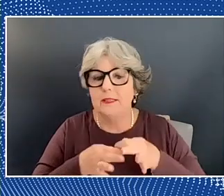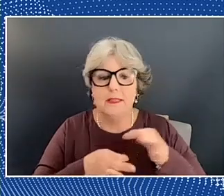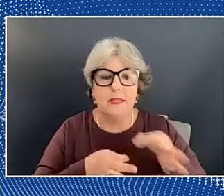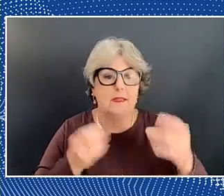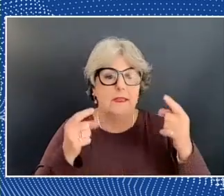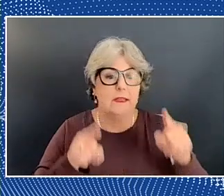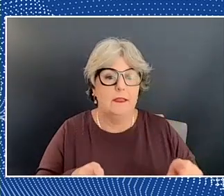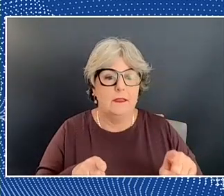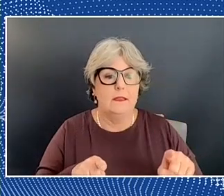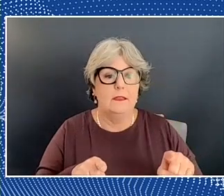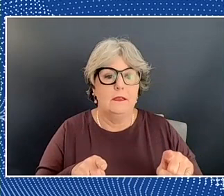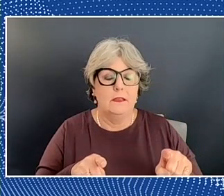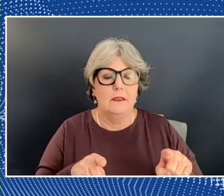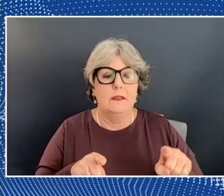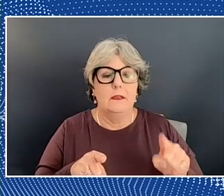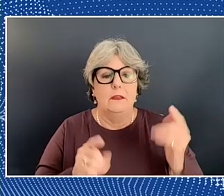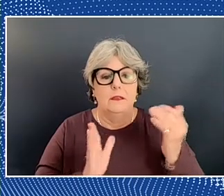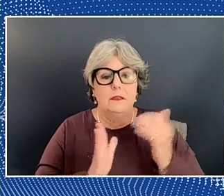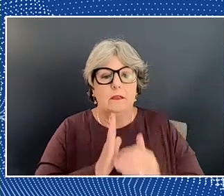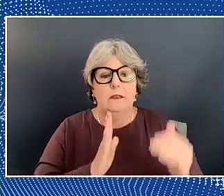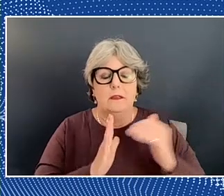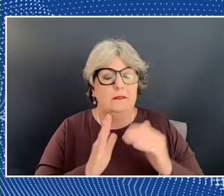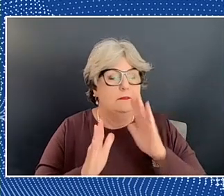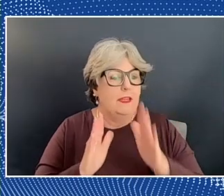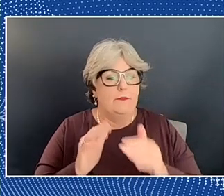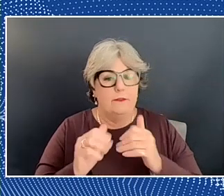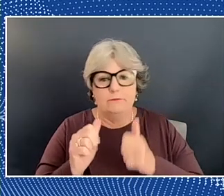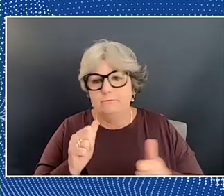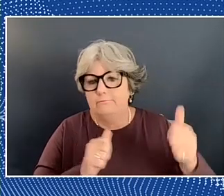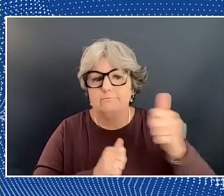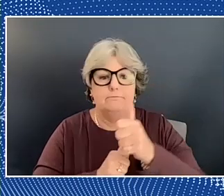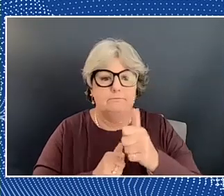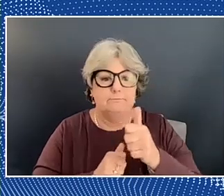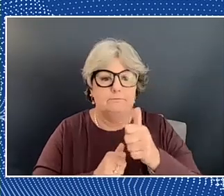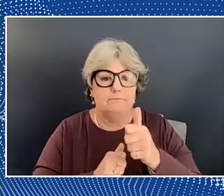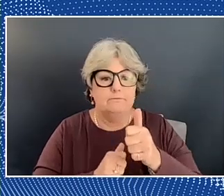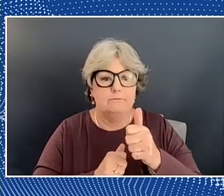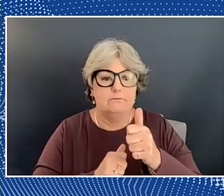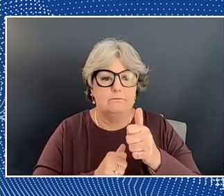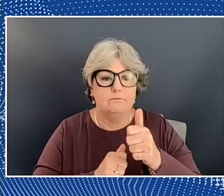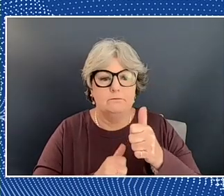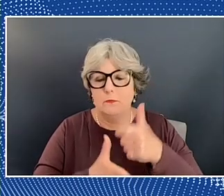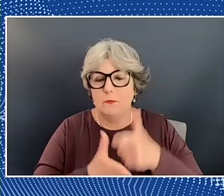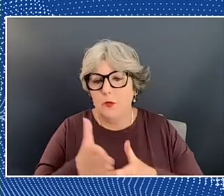treadmill of never getting ahead, raising rents, rising home prices and then